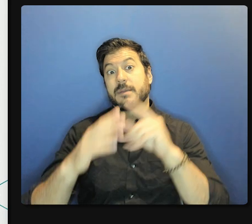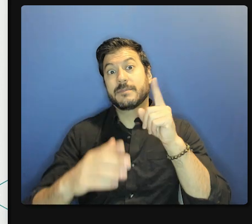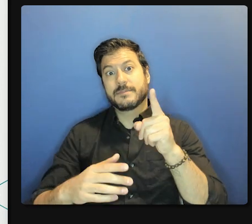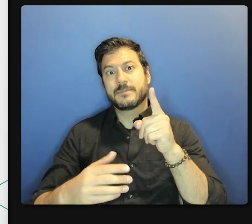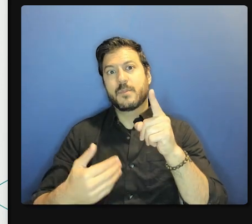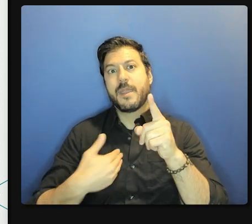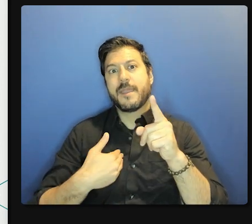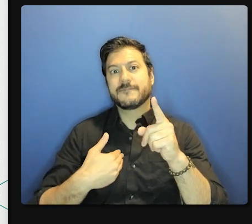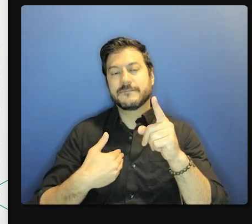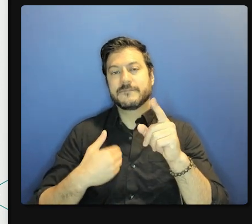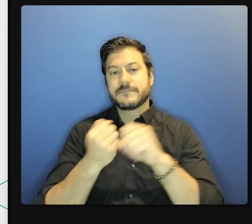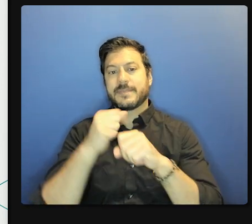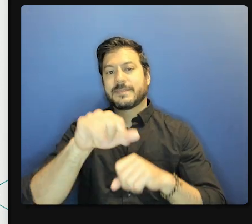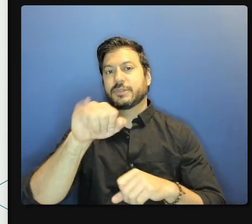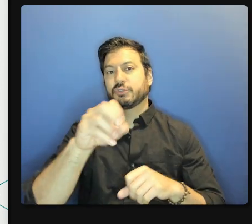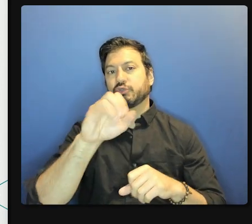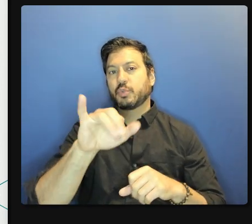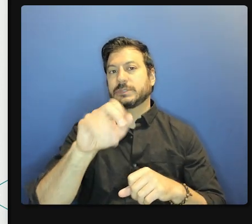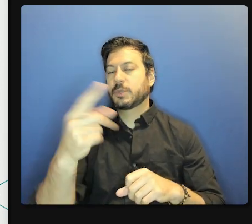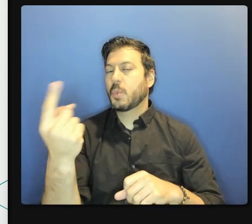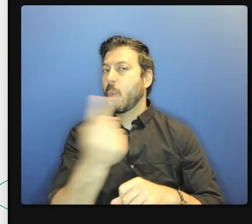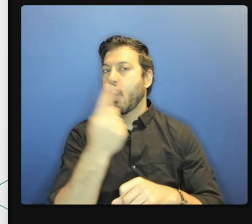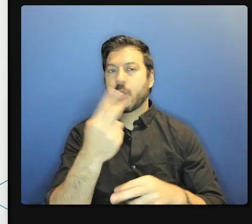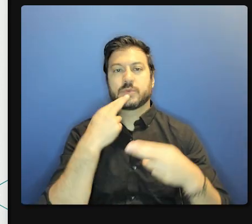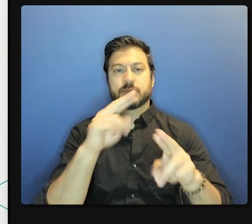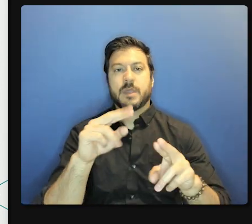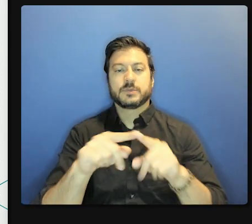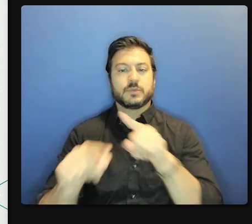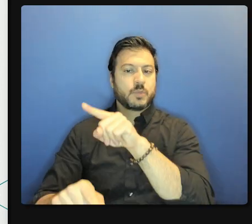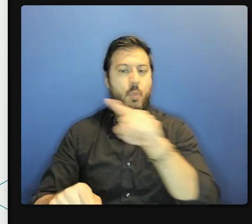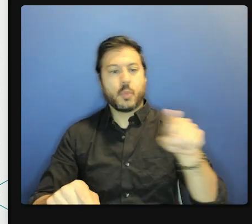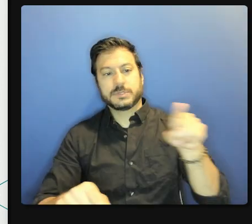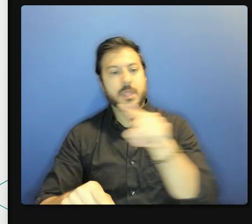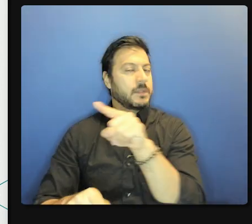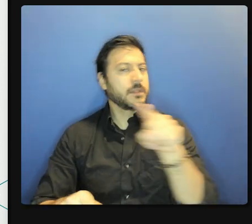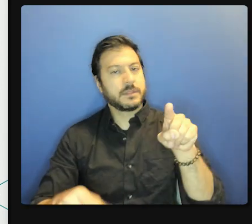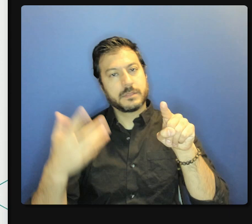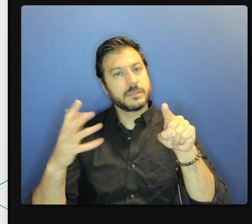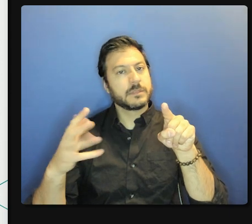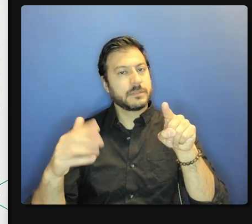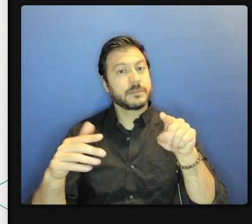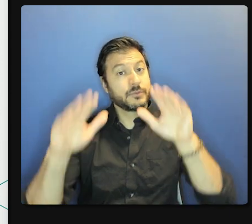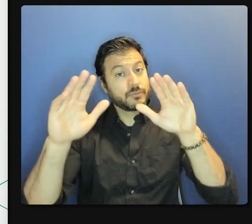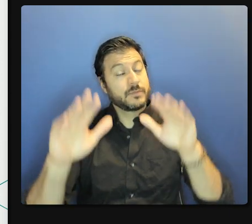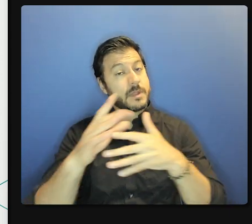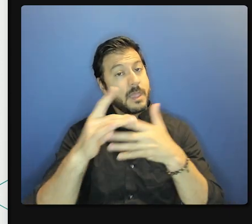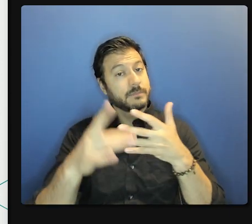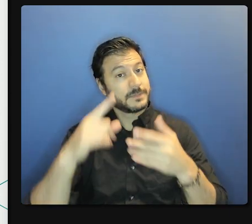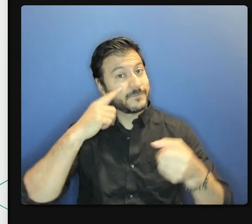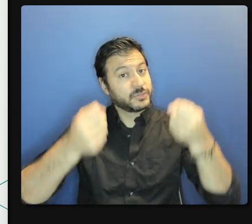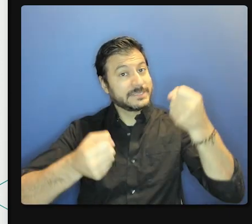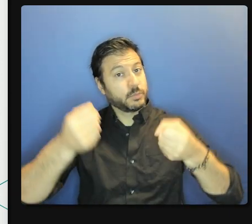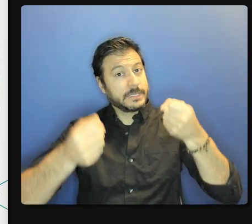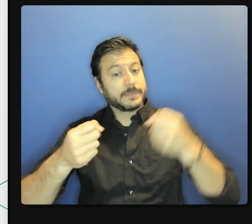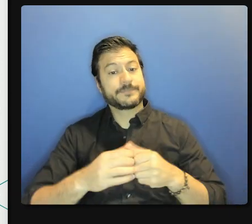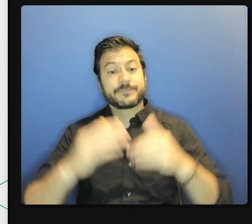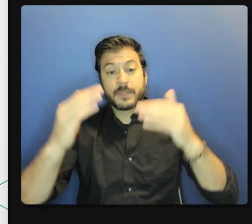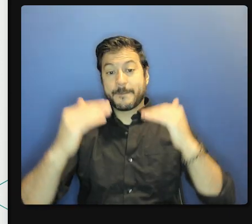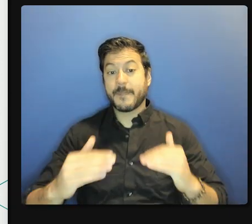We've configured the joystick on top to solely respond to the horizontal axis. This is great for a steering wheel.